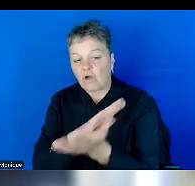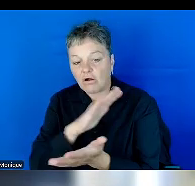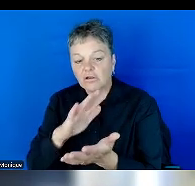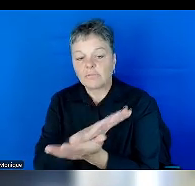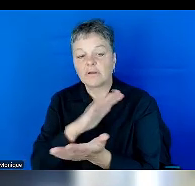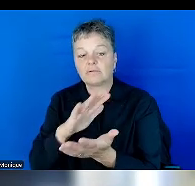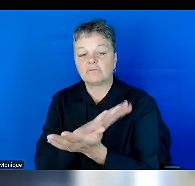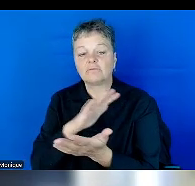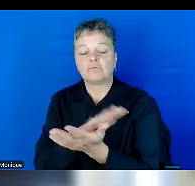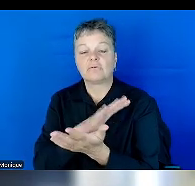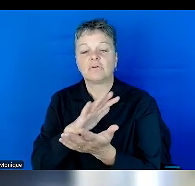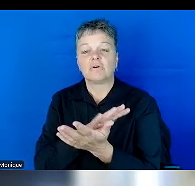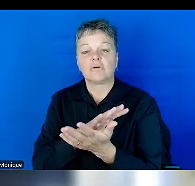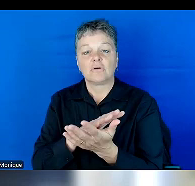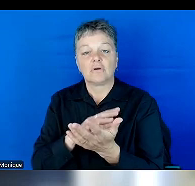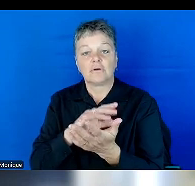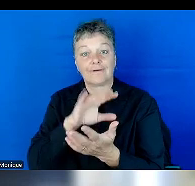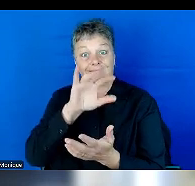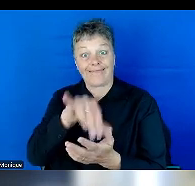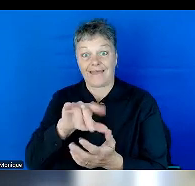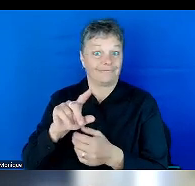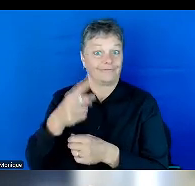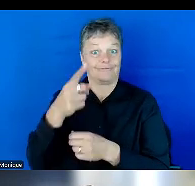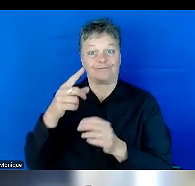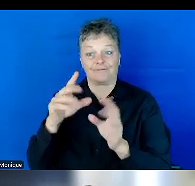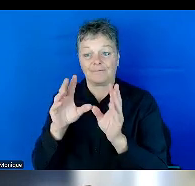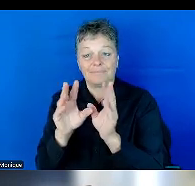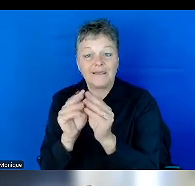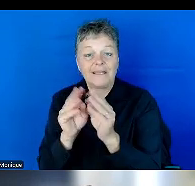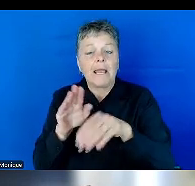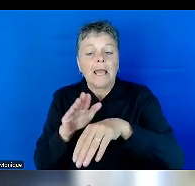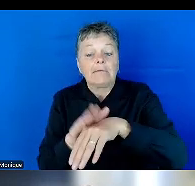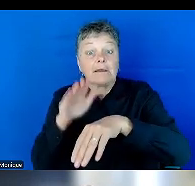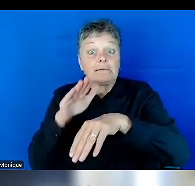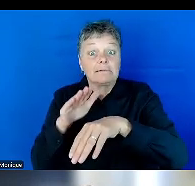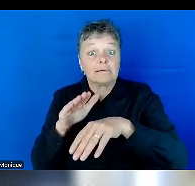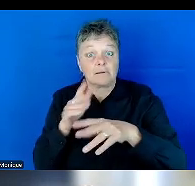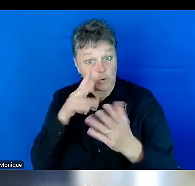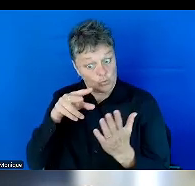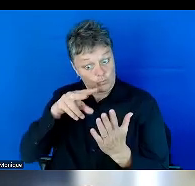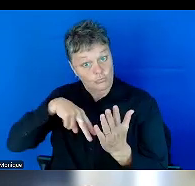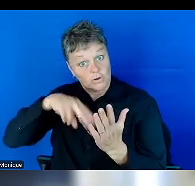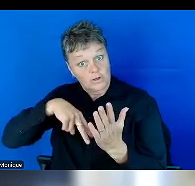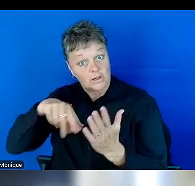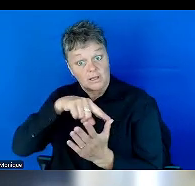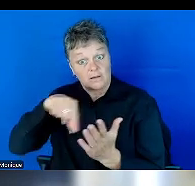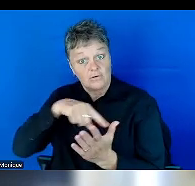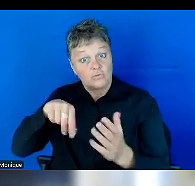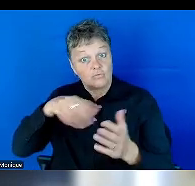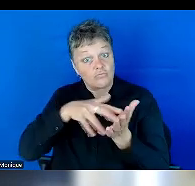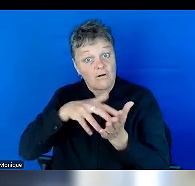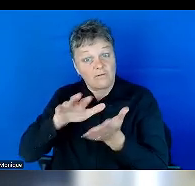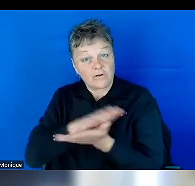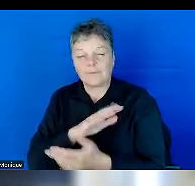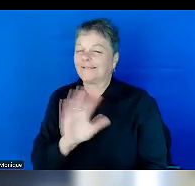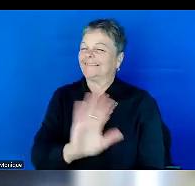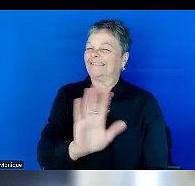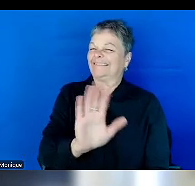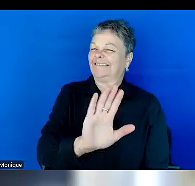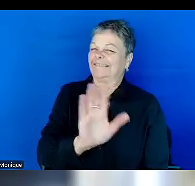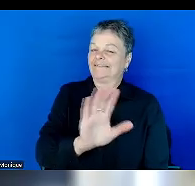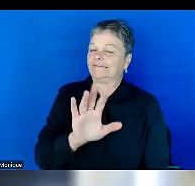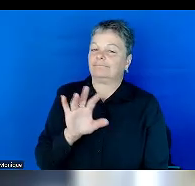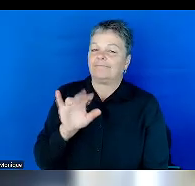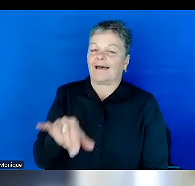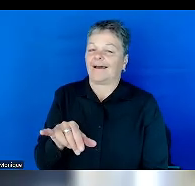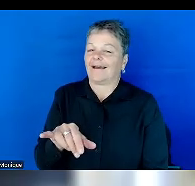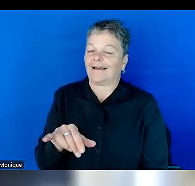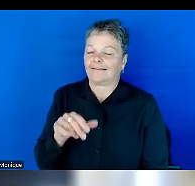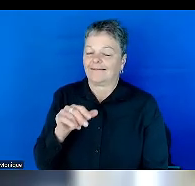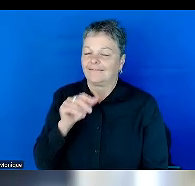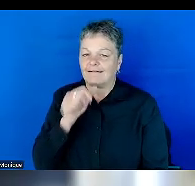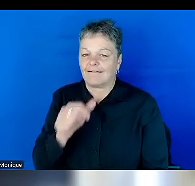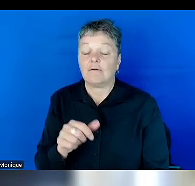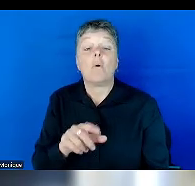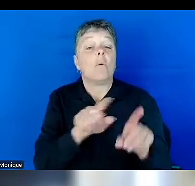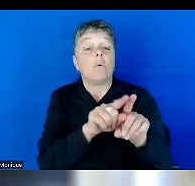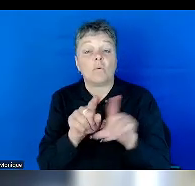It's really just about providing legal advice. Um and we don't also communicate with third parties